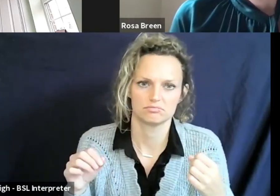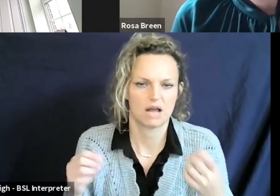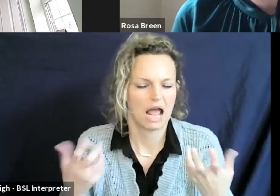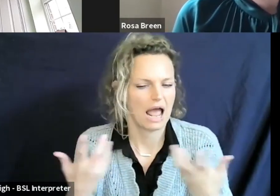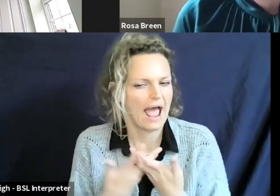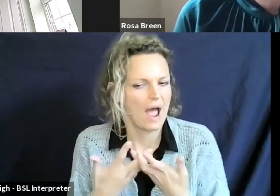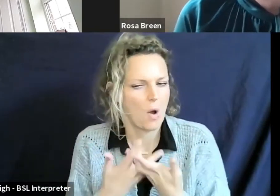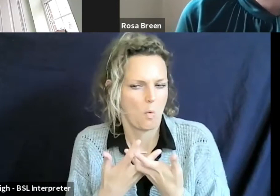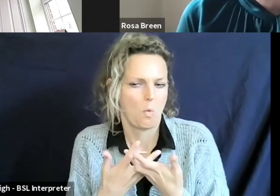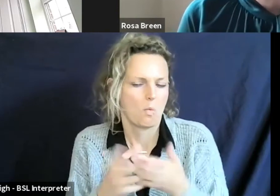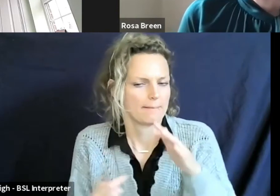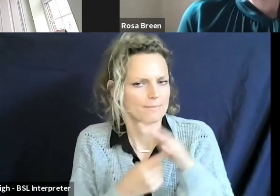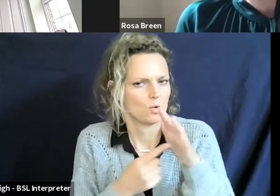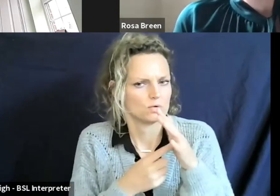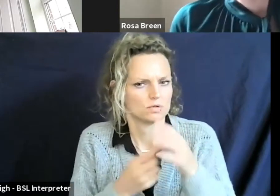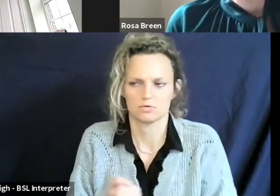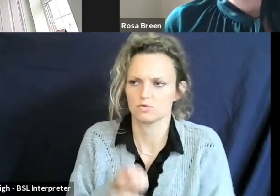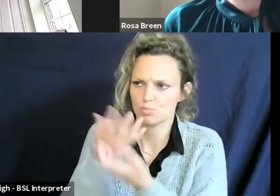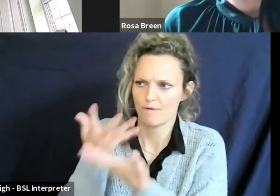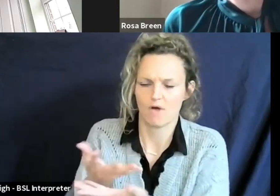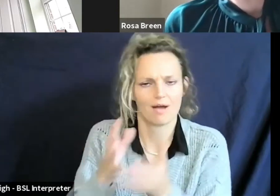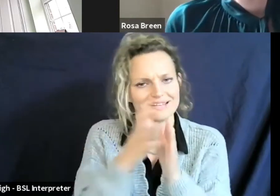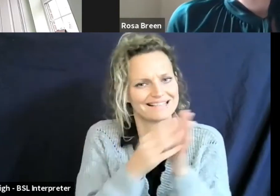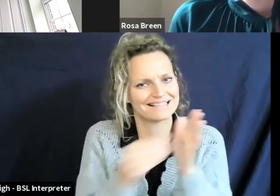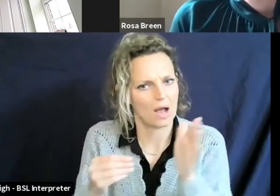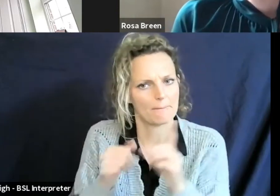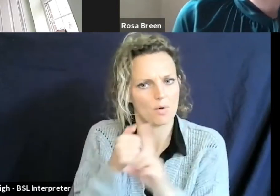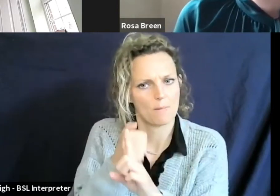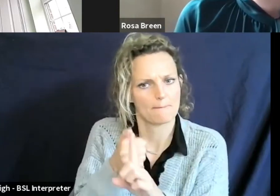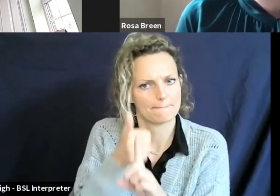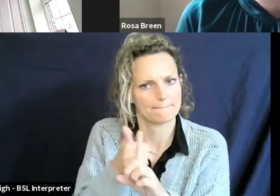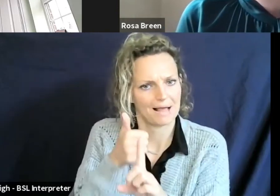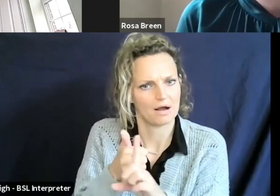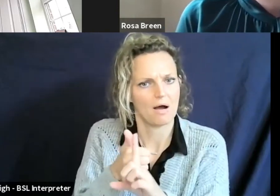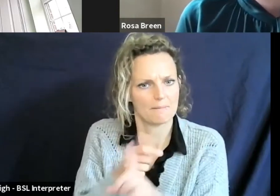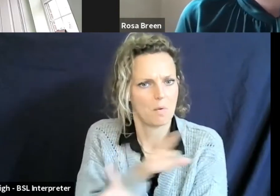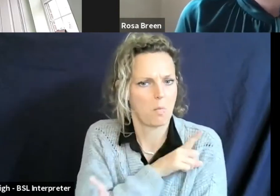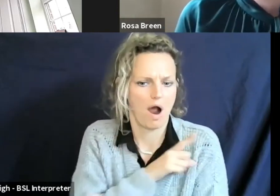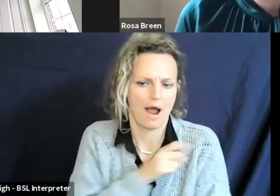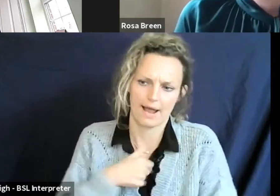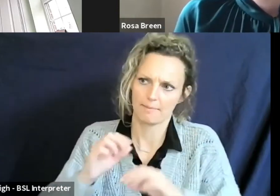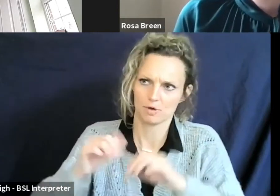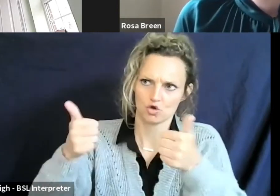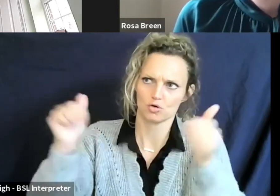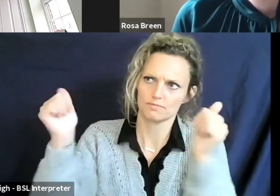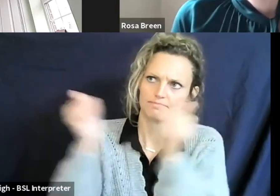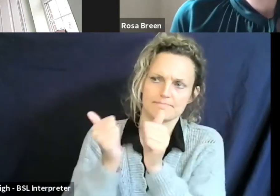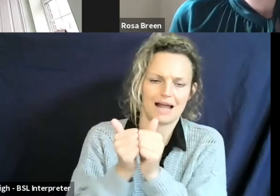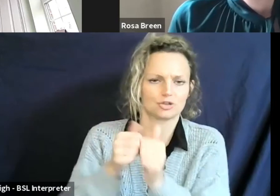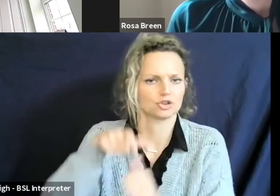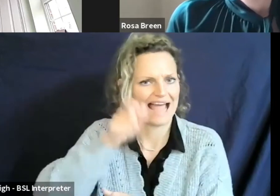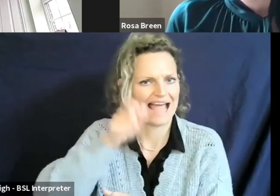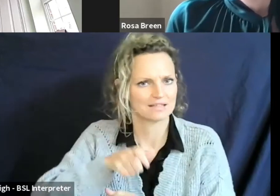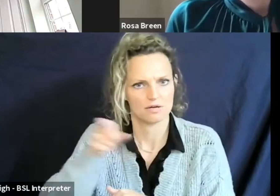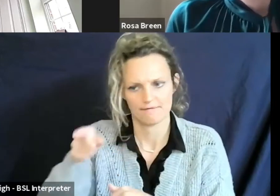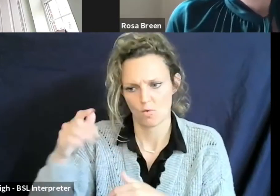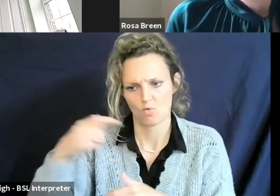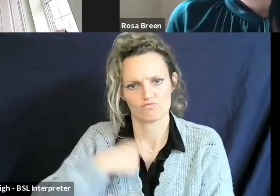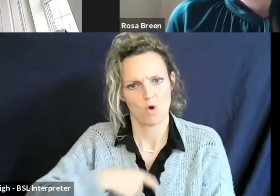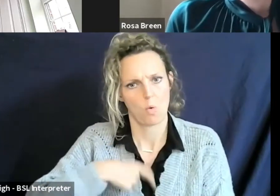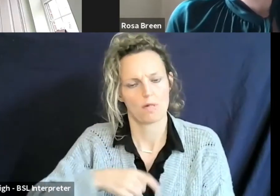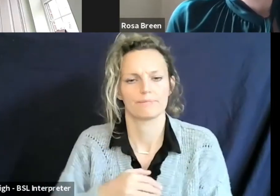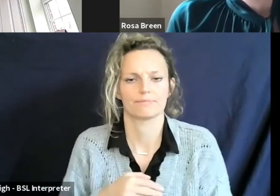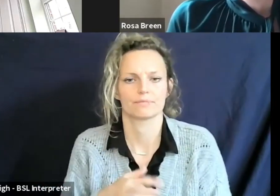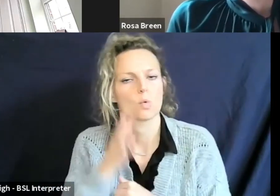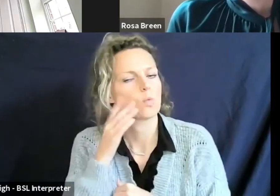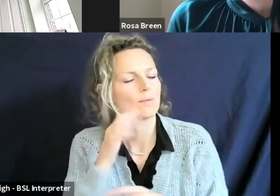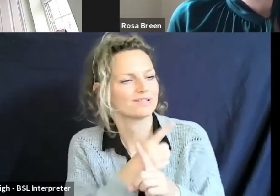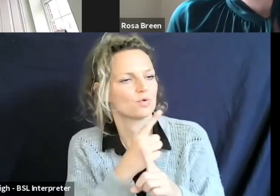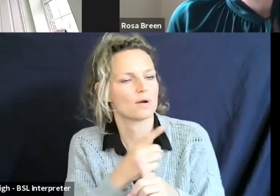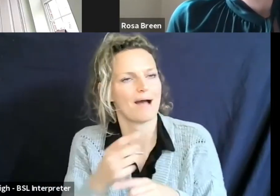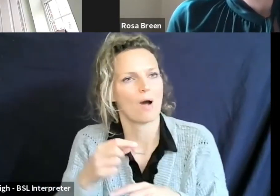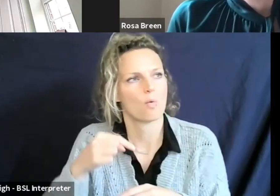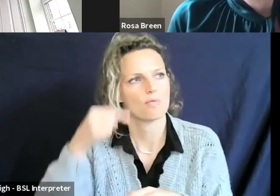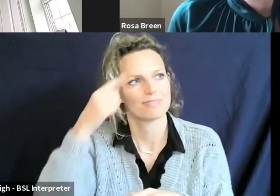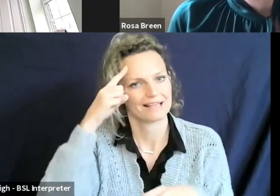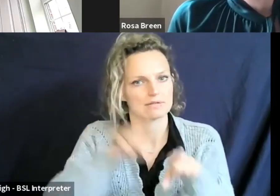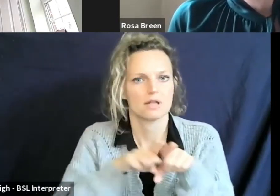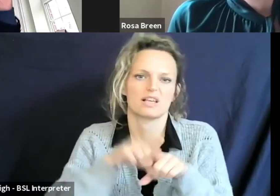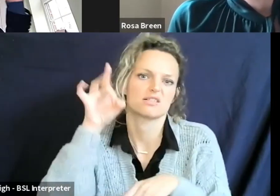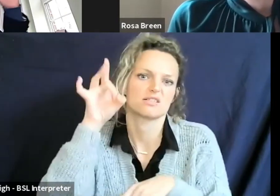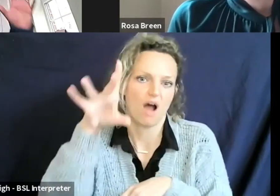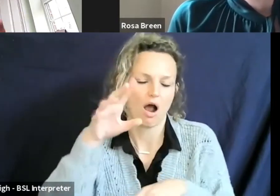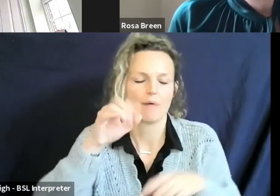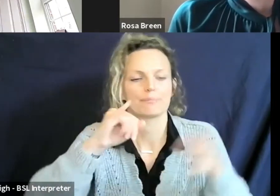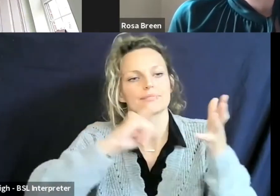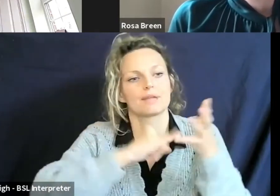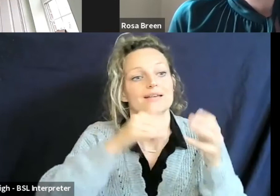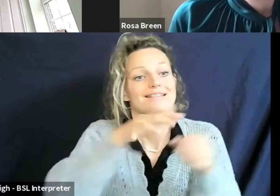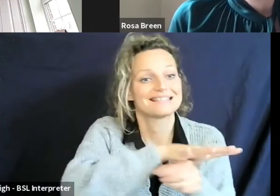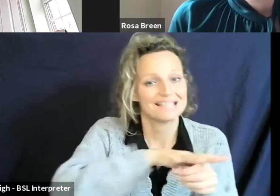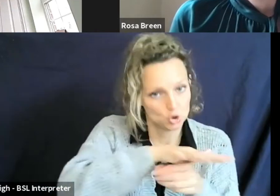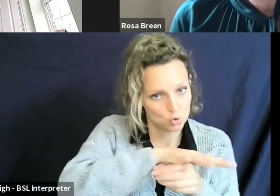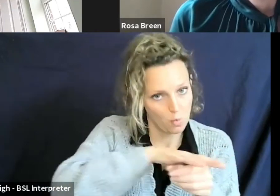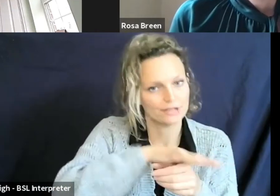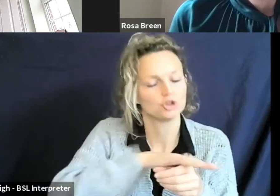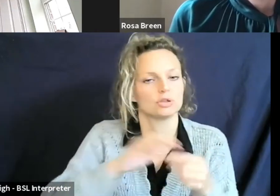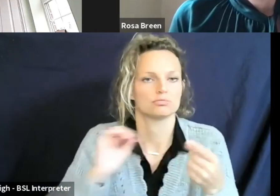I know that there are some techniques out there like STAR and PAR.